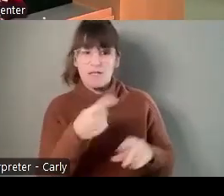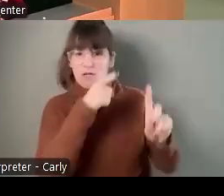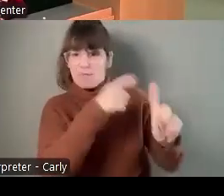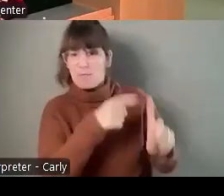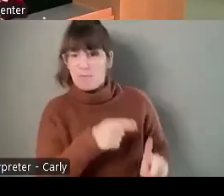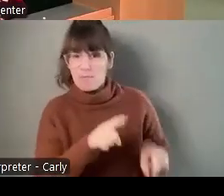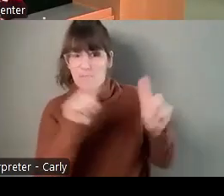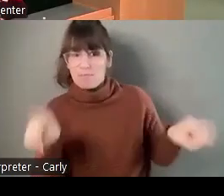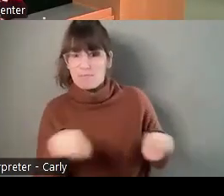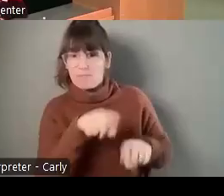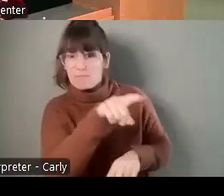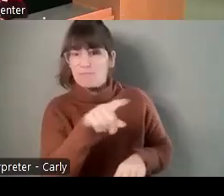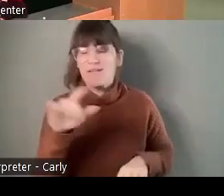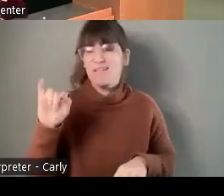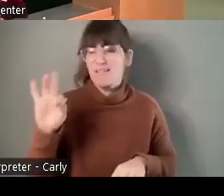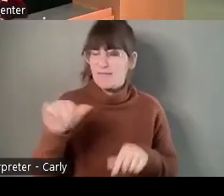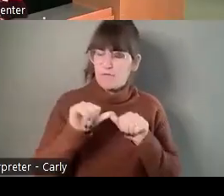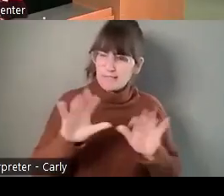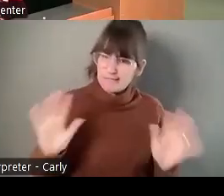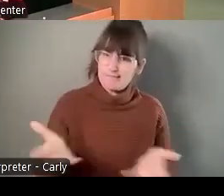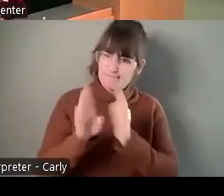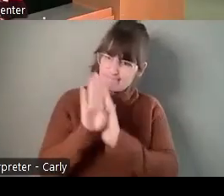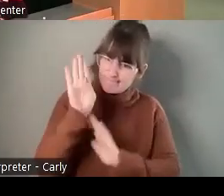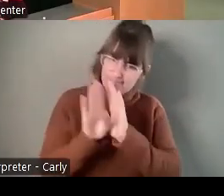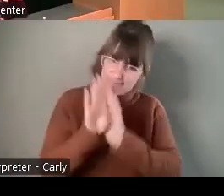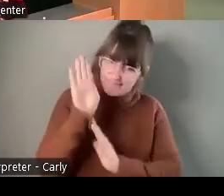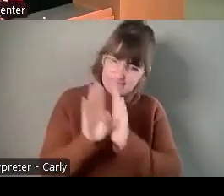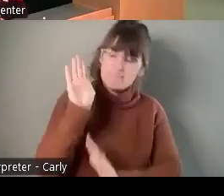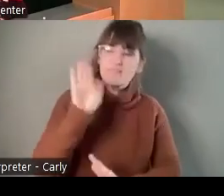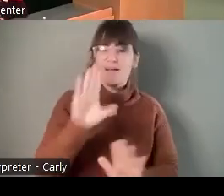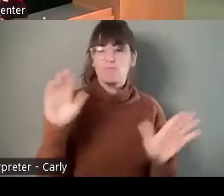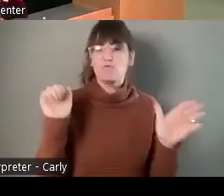keep taking this to fruition it challenges the idea of what's the purpose of admission and the